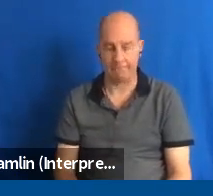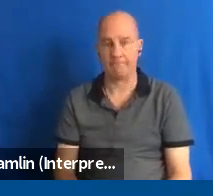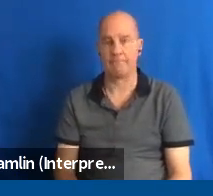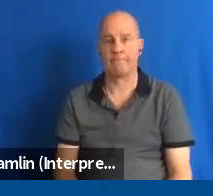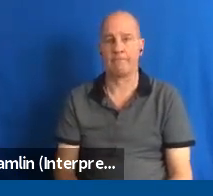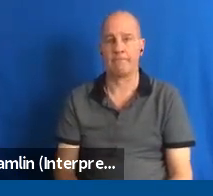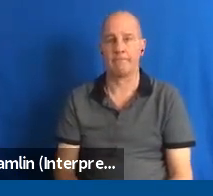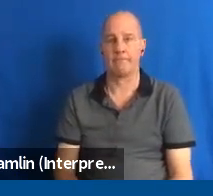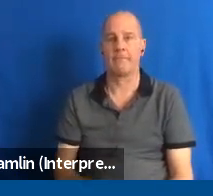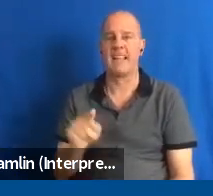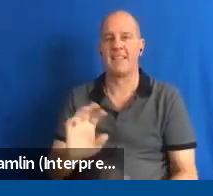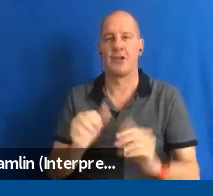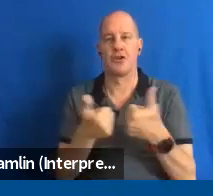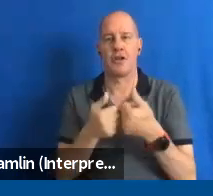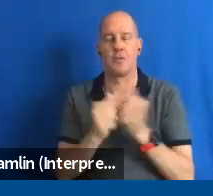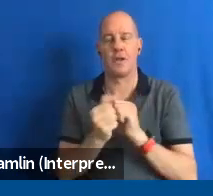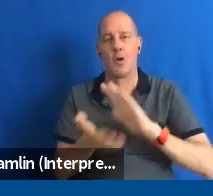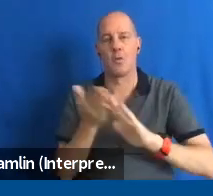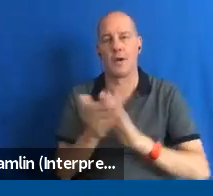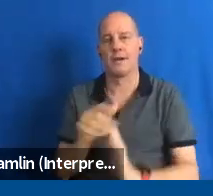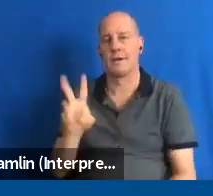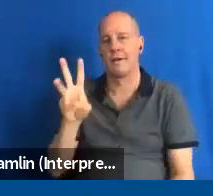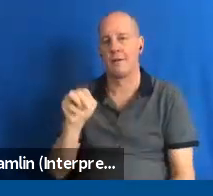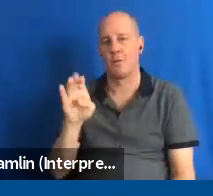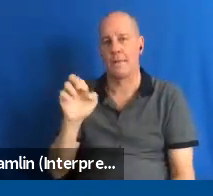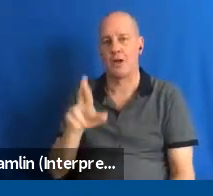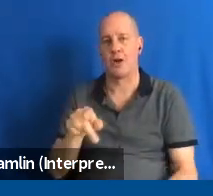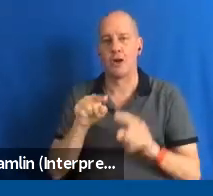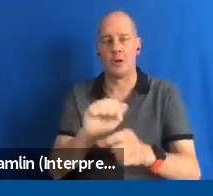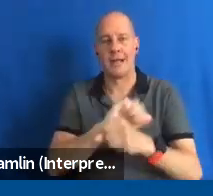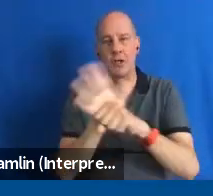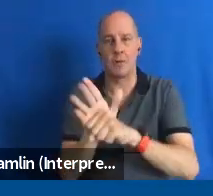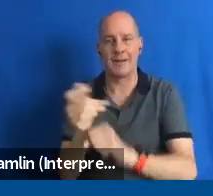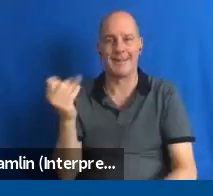This is the challenge of running a webinar in COVID 19 ourselves, everybody is in disparate